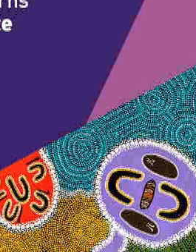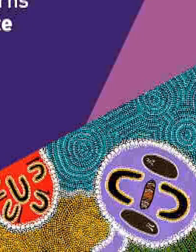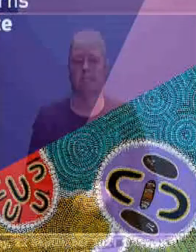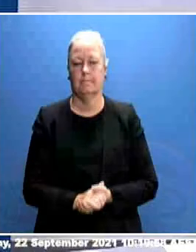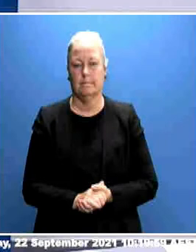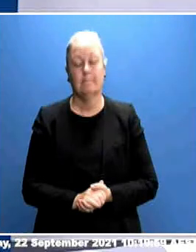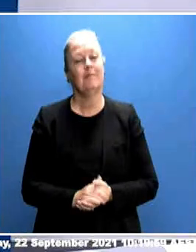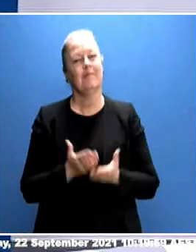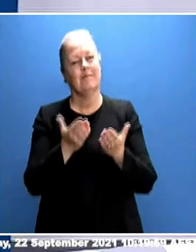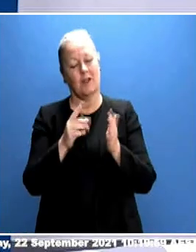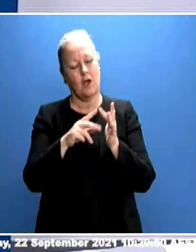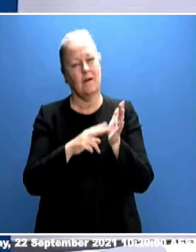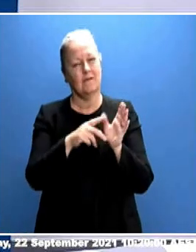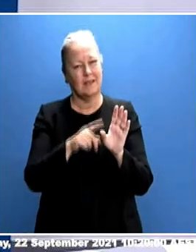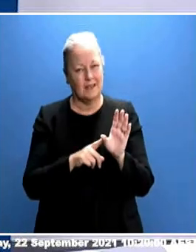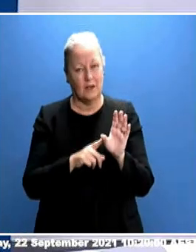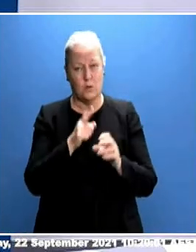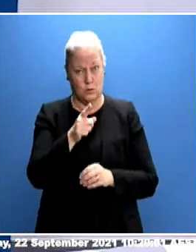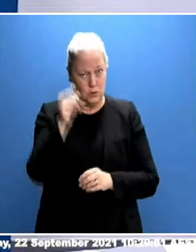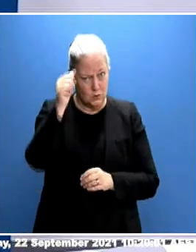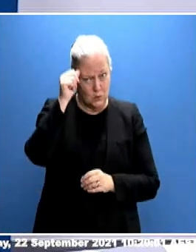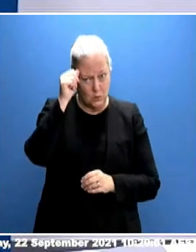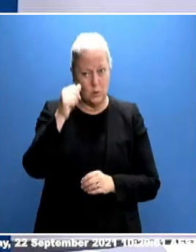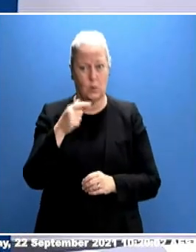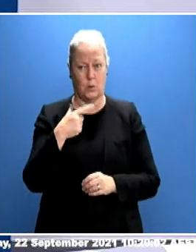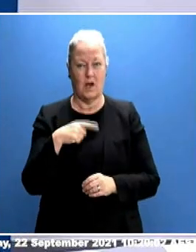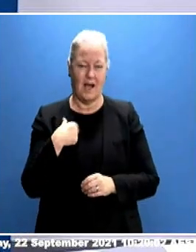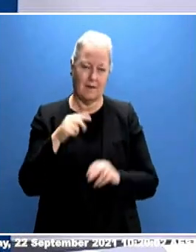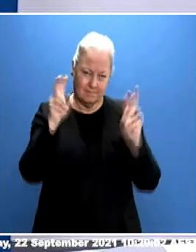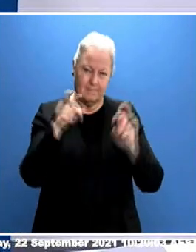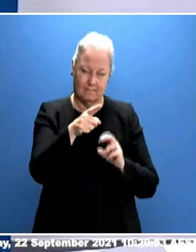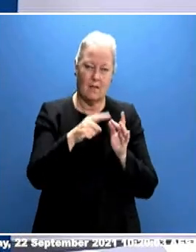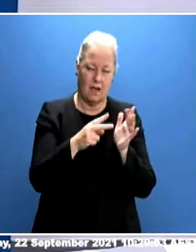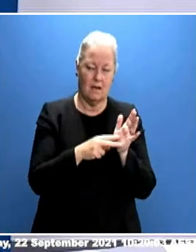Ivy, and you understand why I'm calling you "Ivy", thank you very much